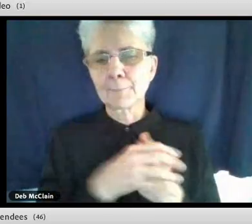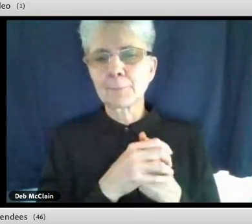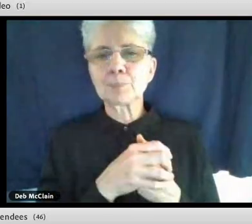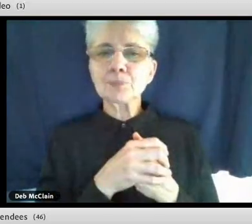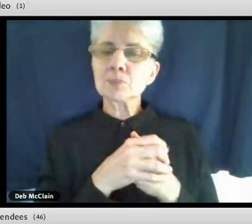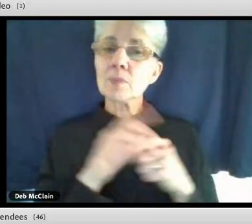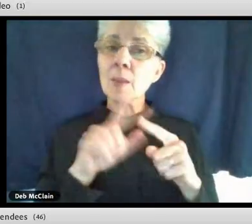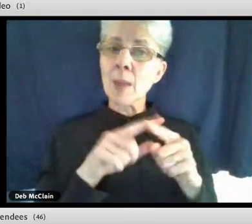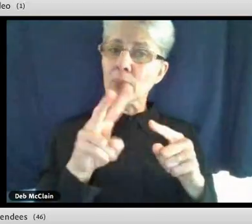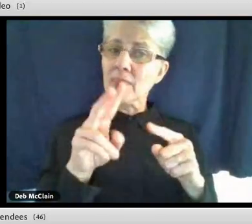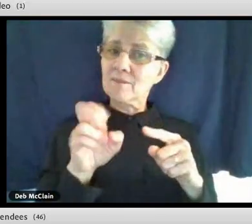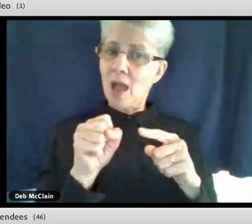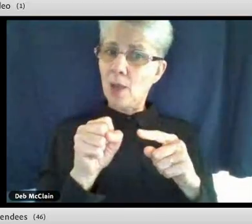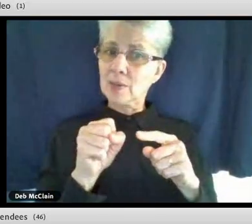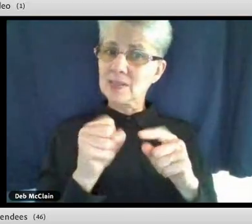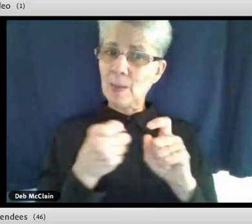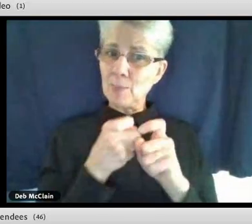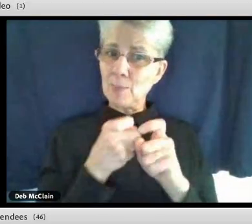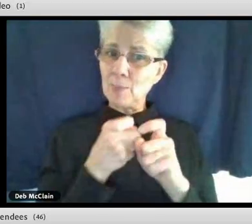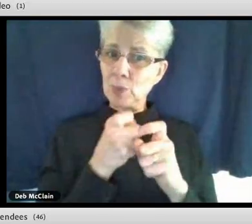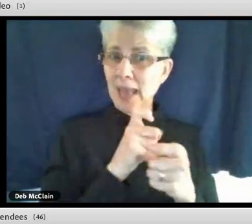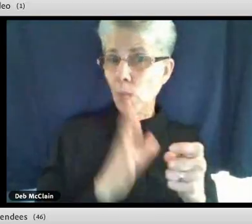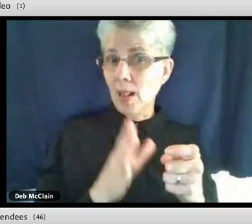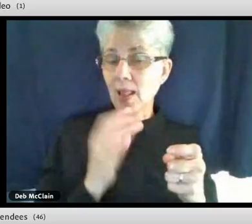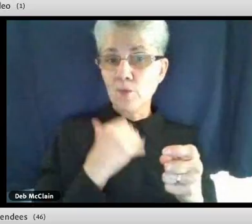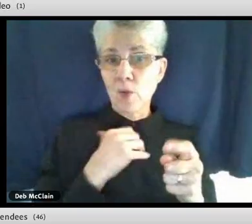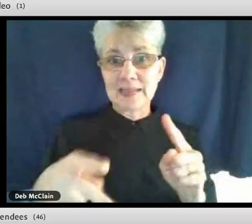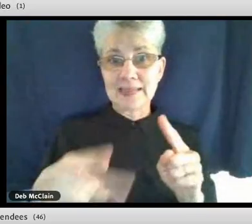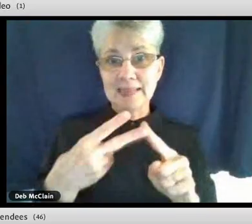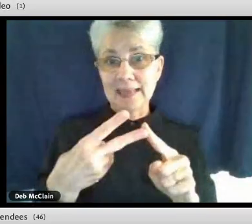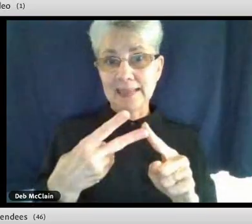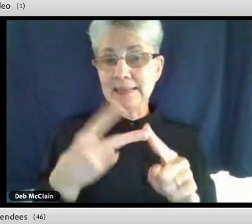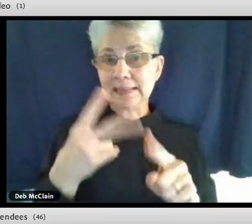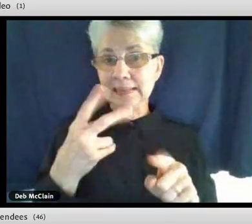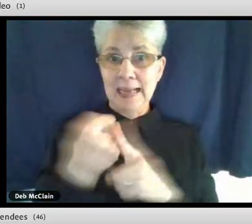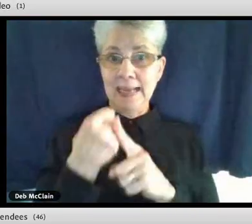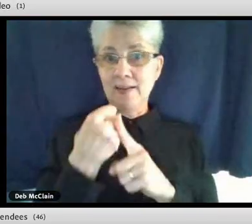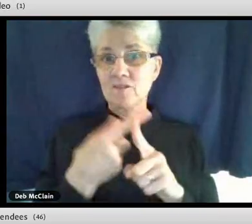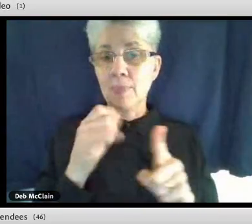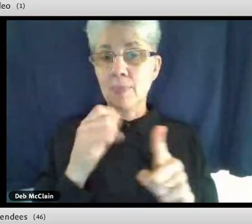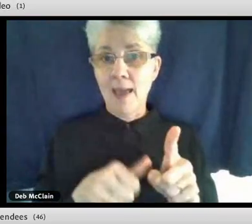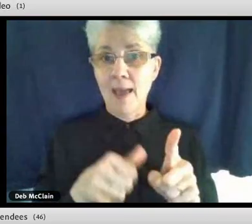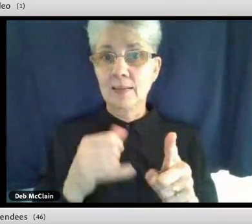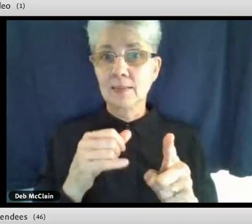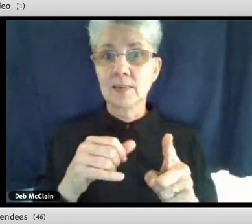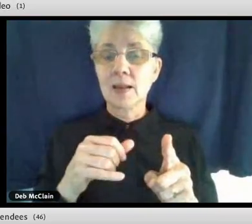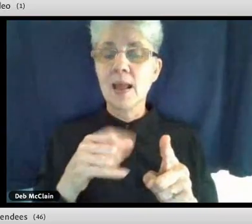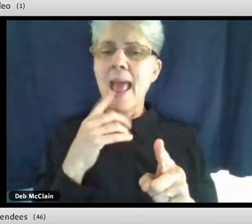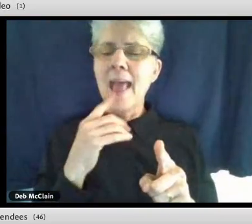Definitely. Yeah, and this... I don't think this is going to end for quite a while either. You know, my fear is we're going to be